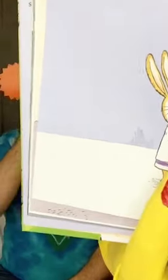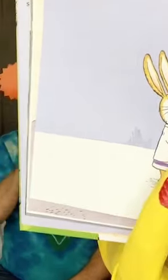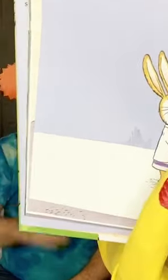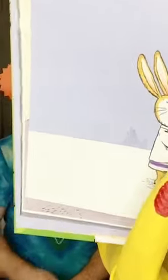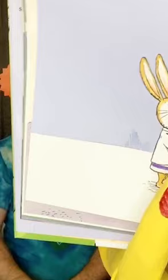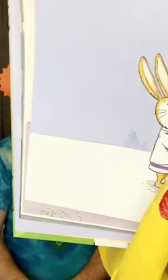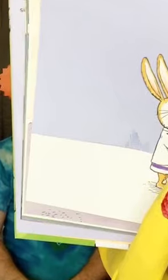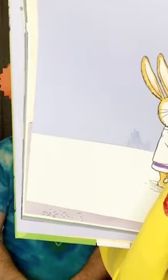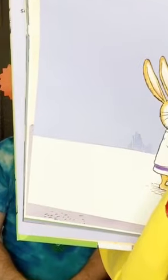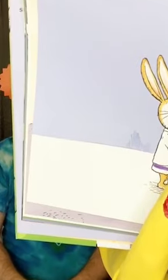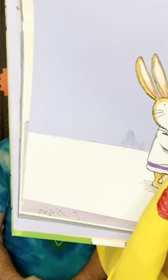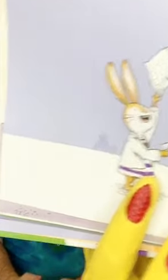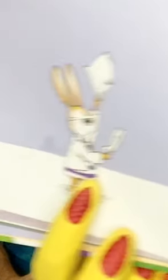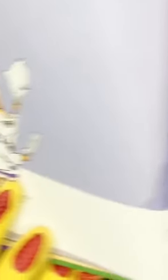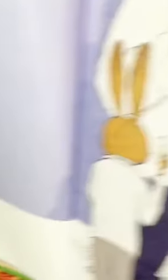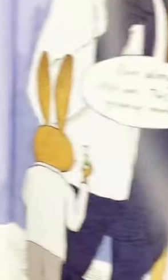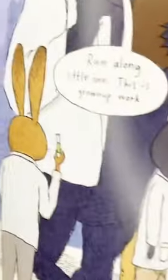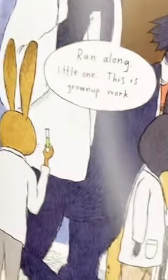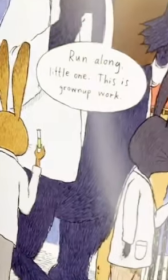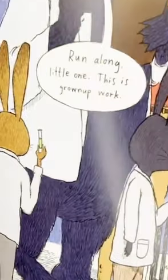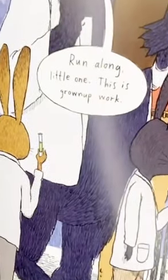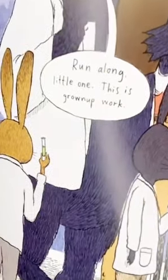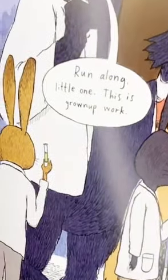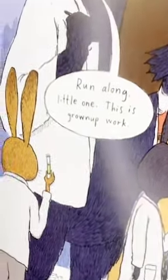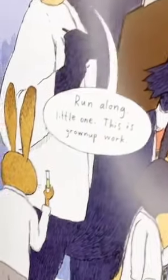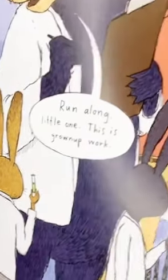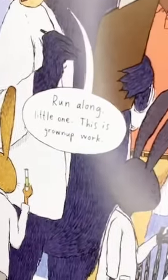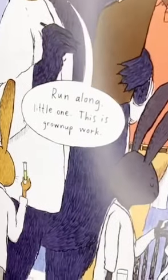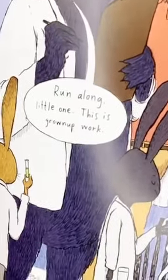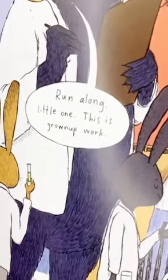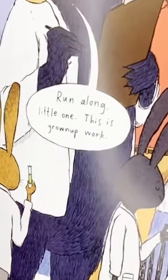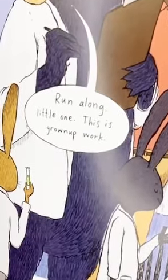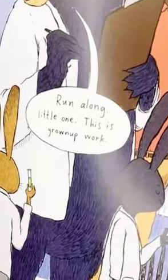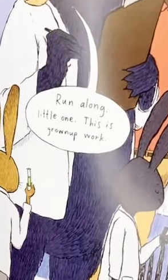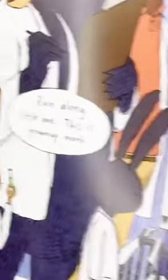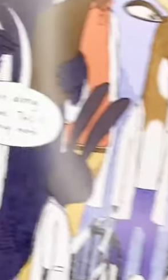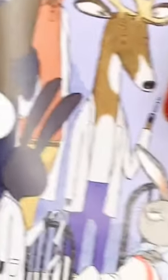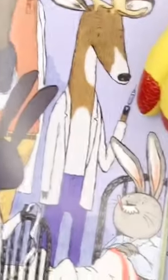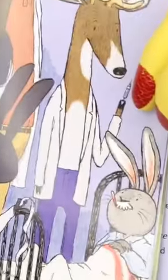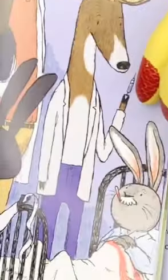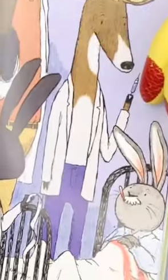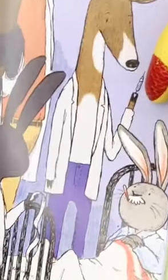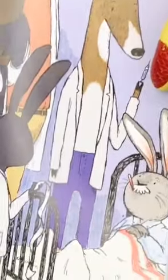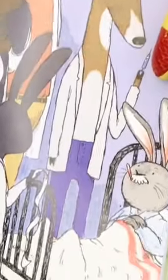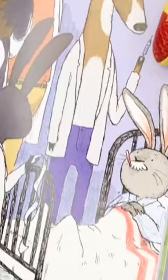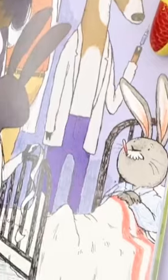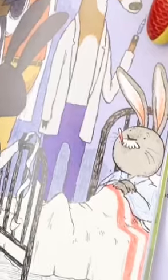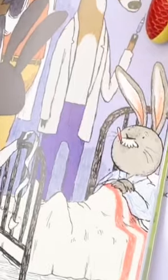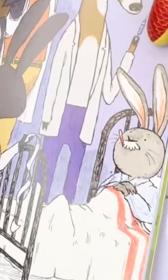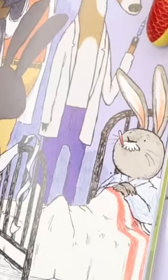Charlotte. She's like, "Look, I've done all this work." And there's the bear being like, "Um, no." And there's Grandpa. He's